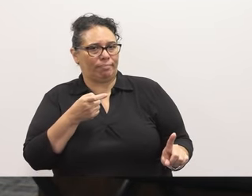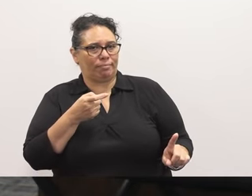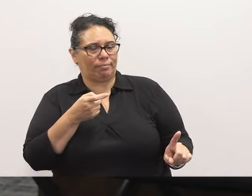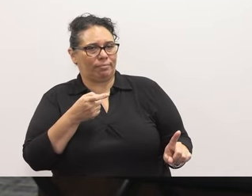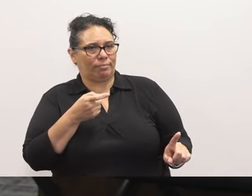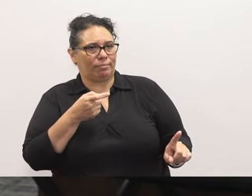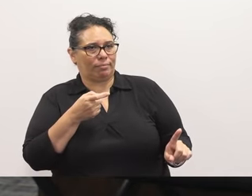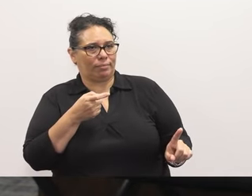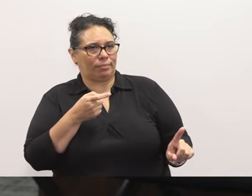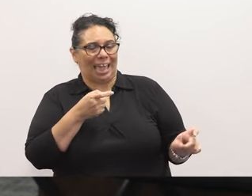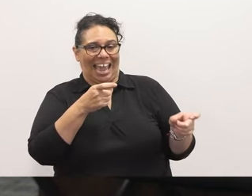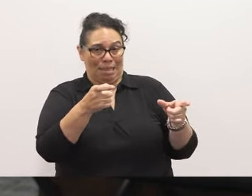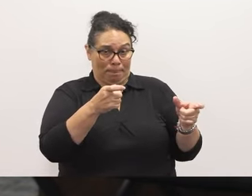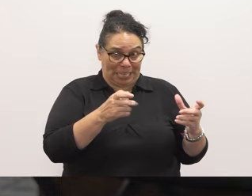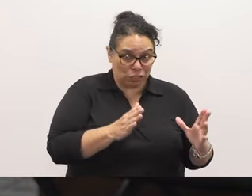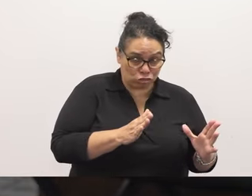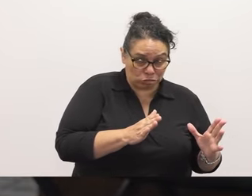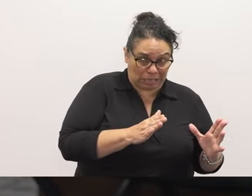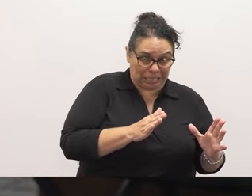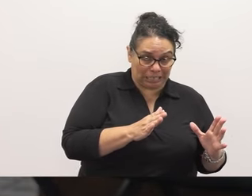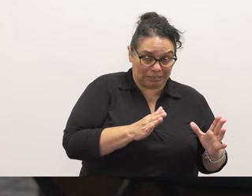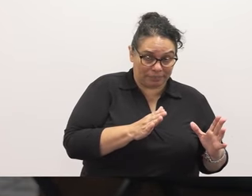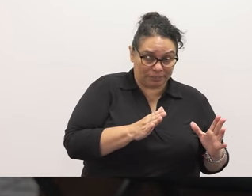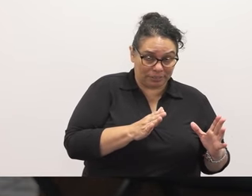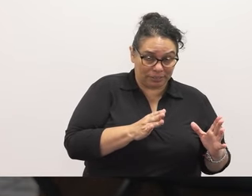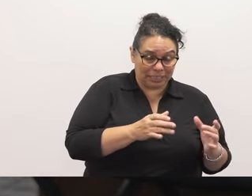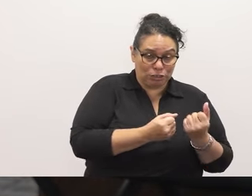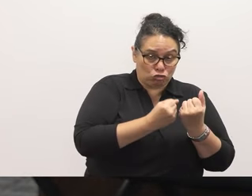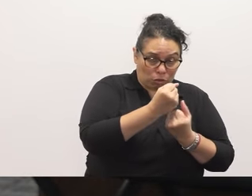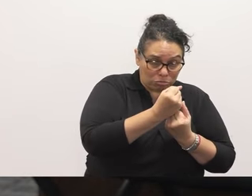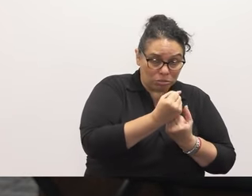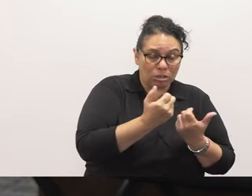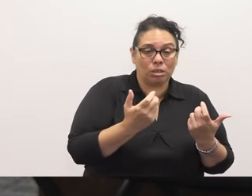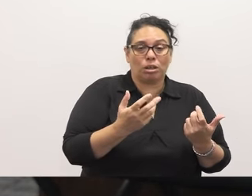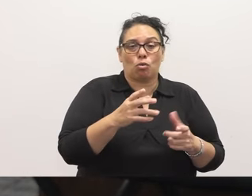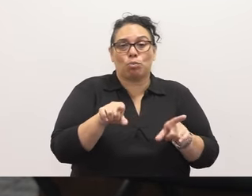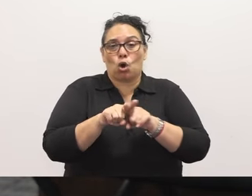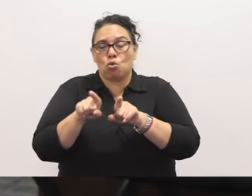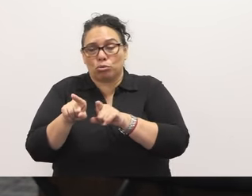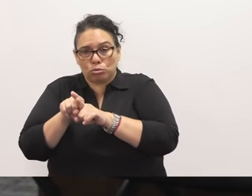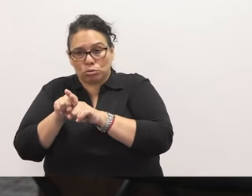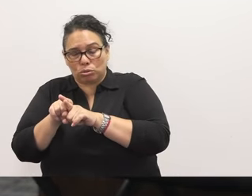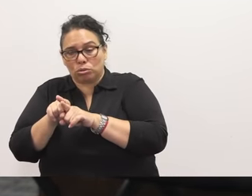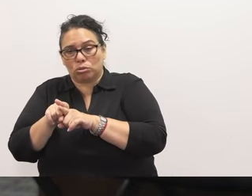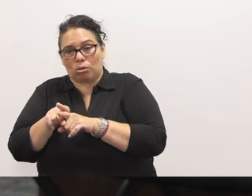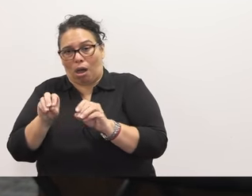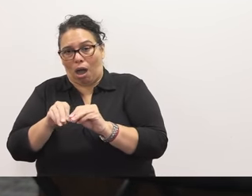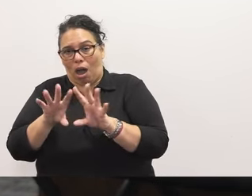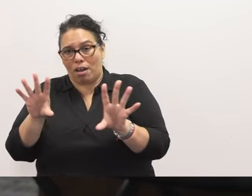infrastructural piece, but then also obviously trickling all the way down